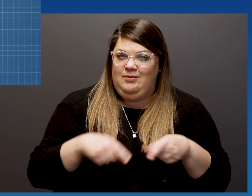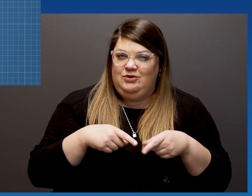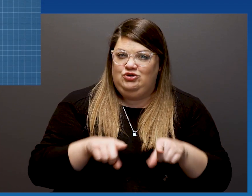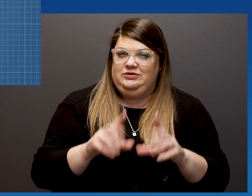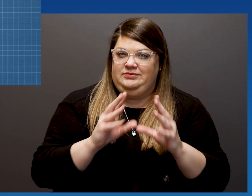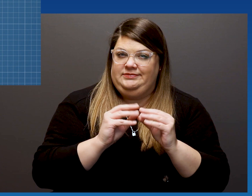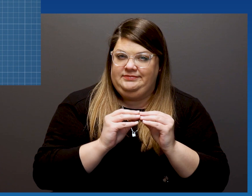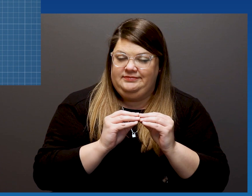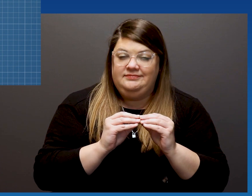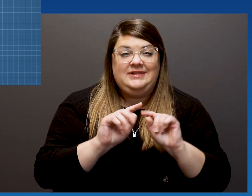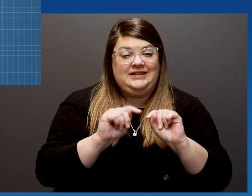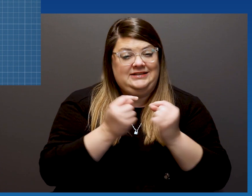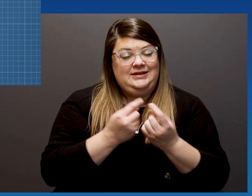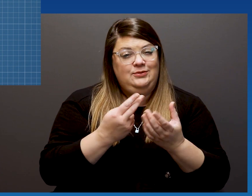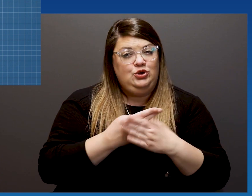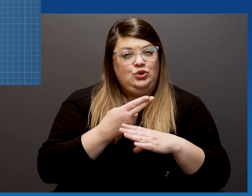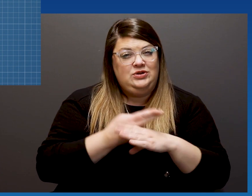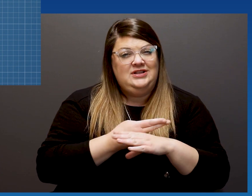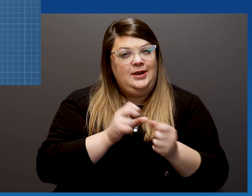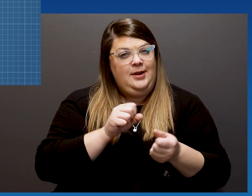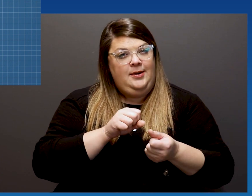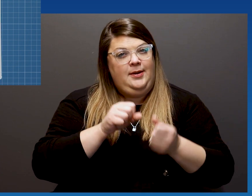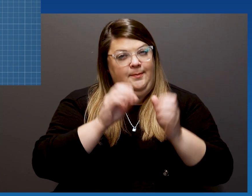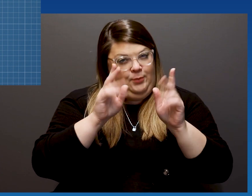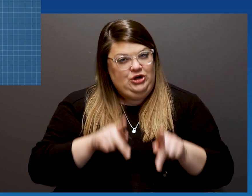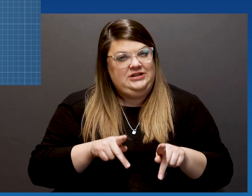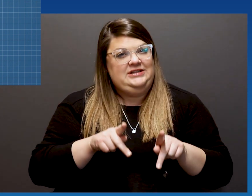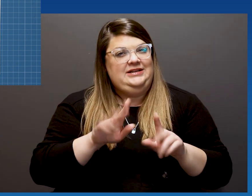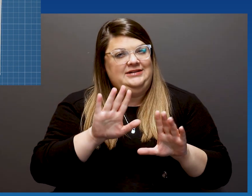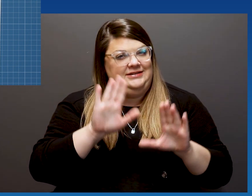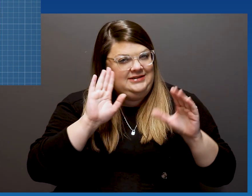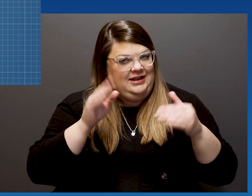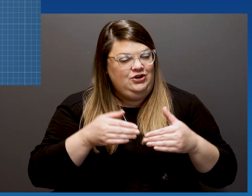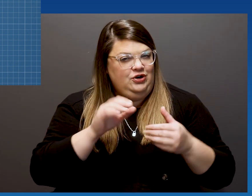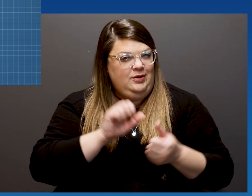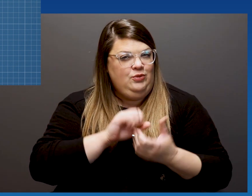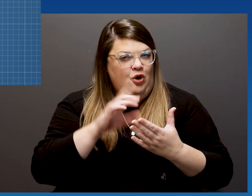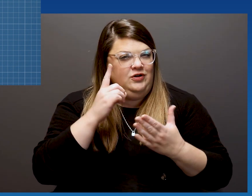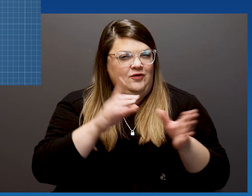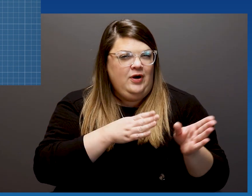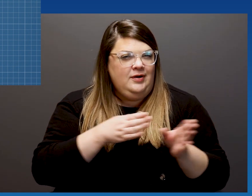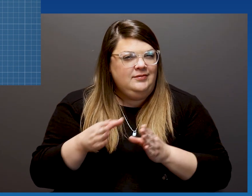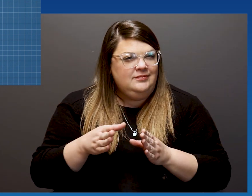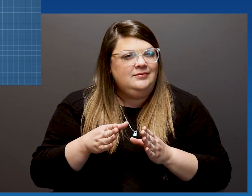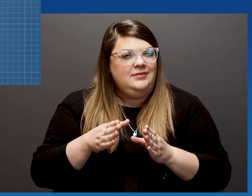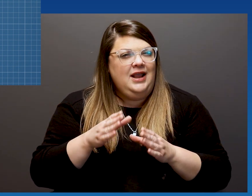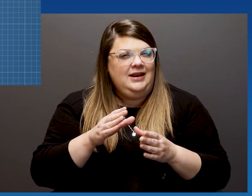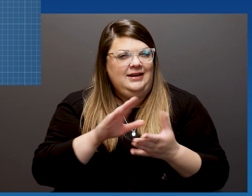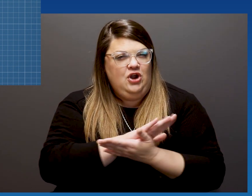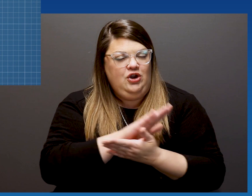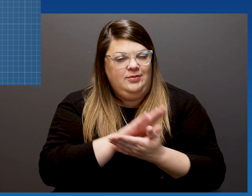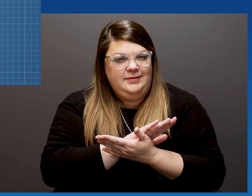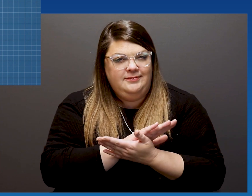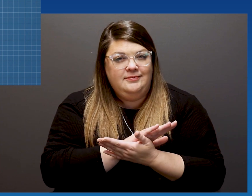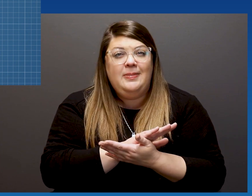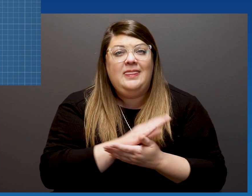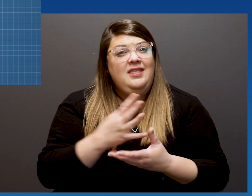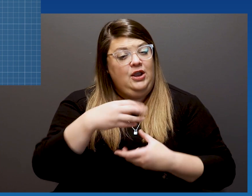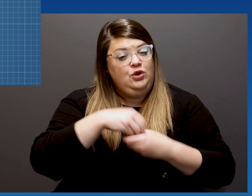The planning team uses a person-centered approach to create a planning document. The planning document includes a service plan.